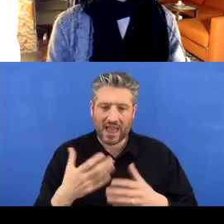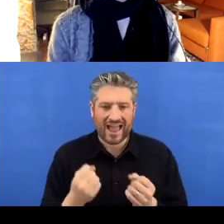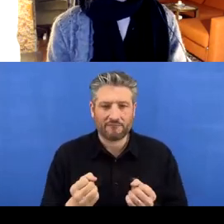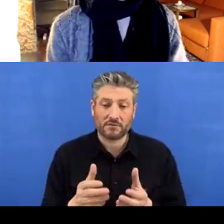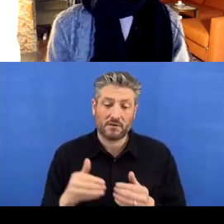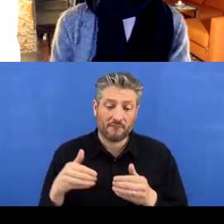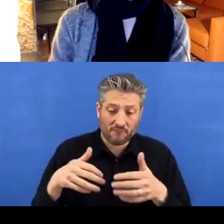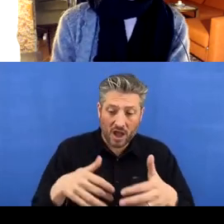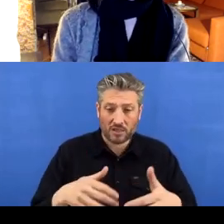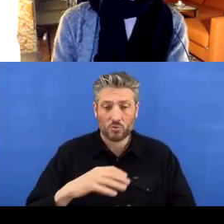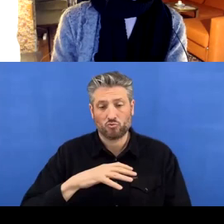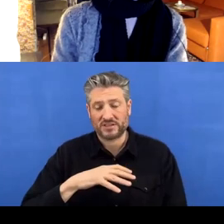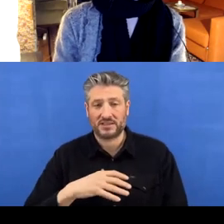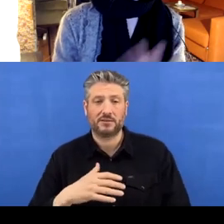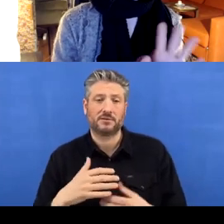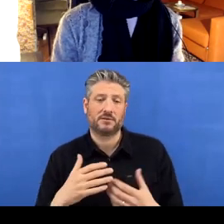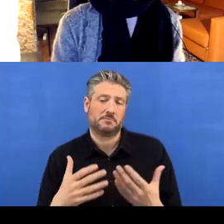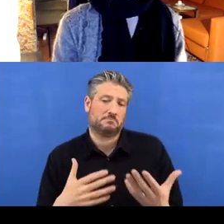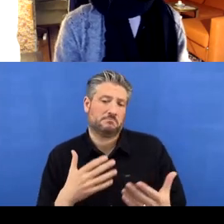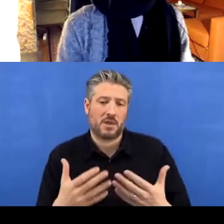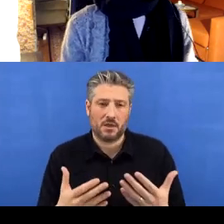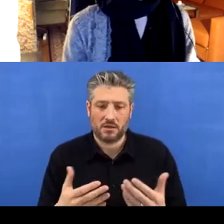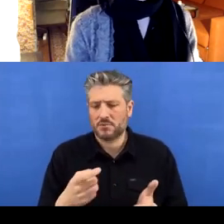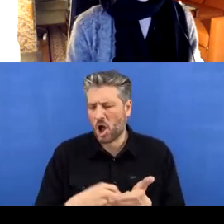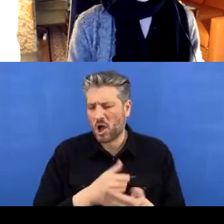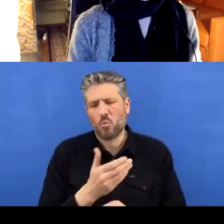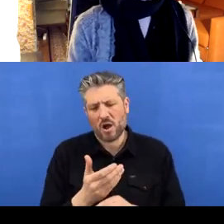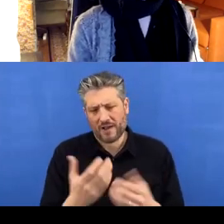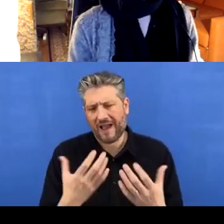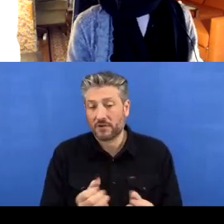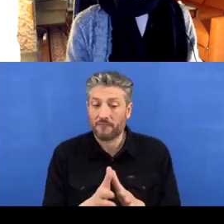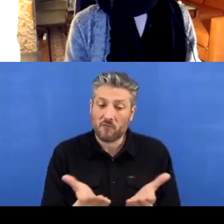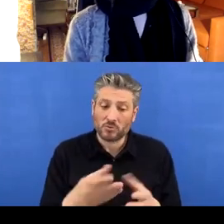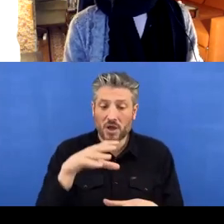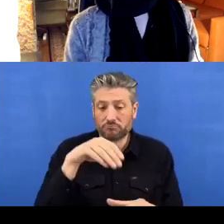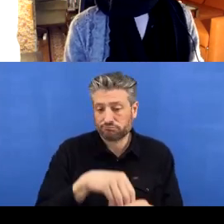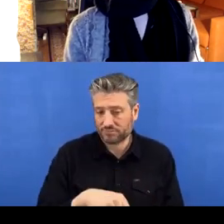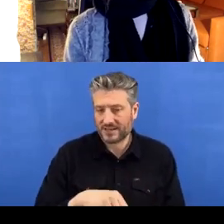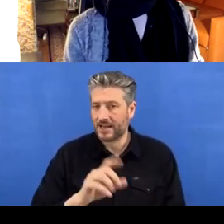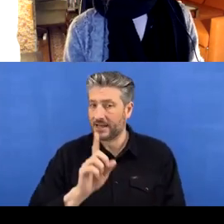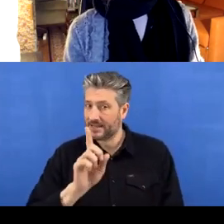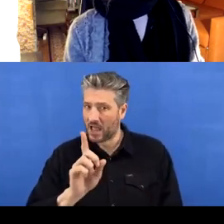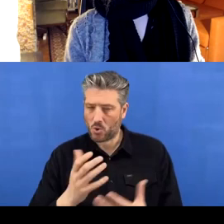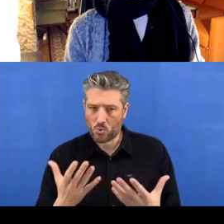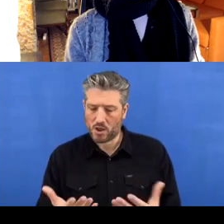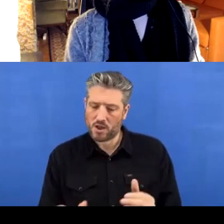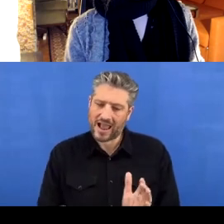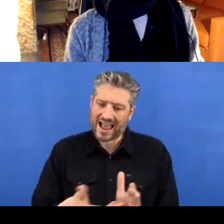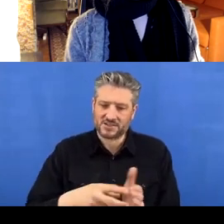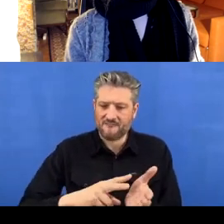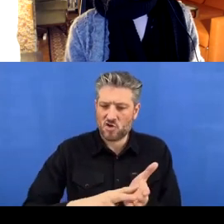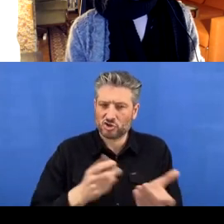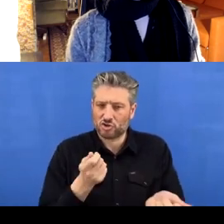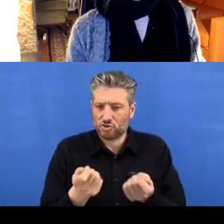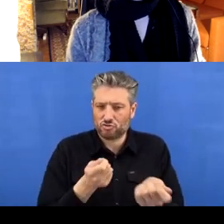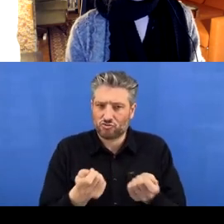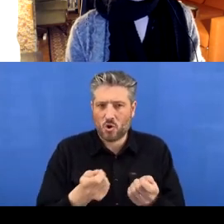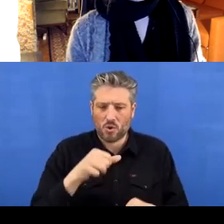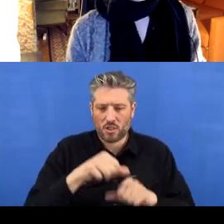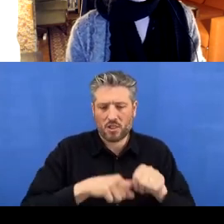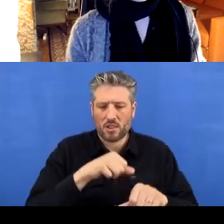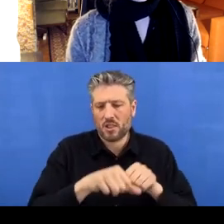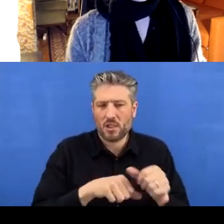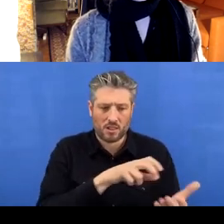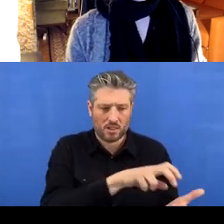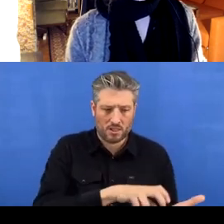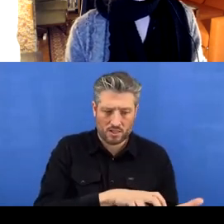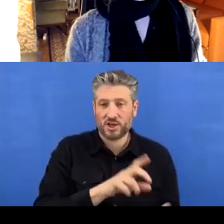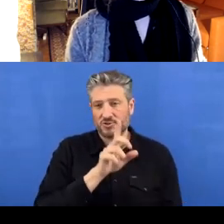But you've got some R work in a folder and you want to start adding version control to it. So we again go to ‘File’ > ‘New Project’